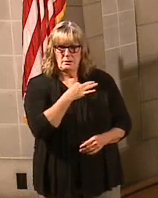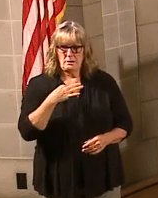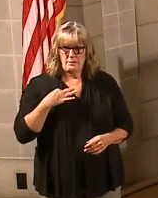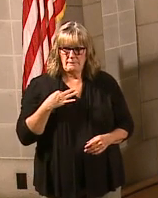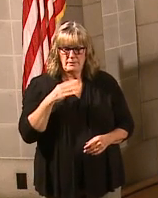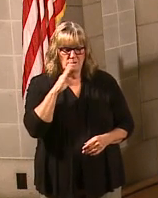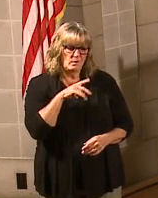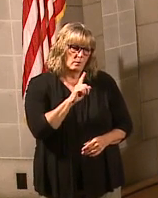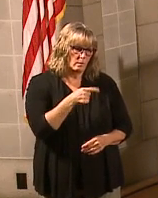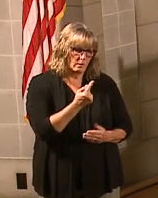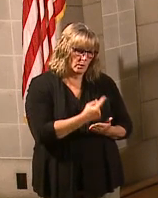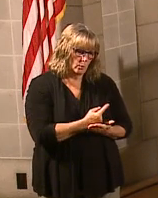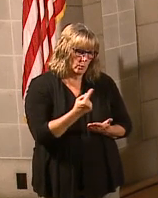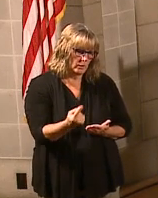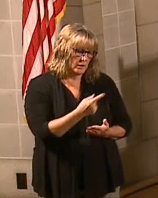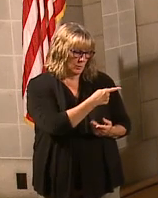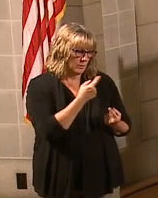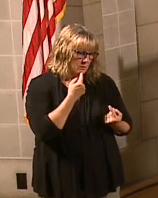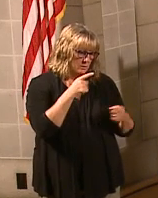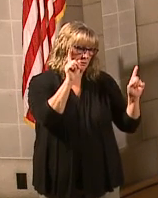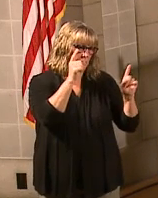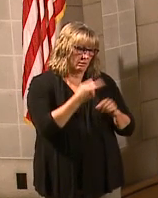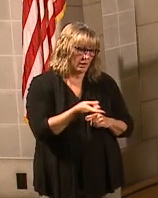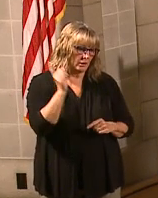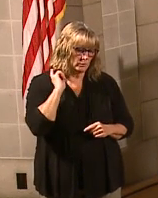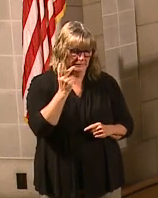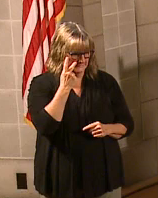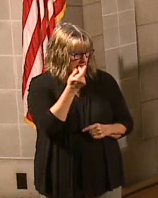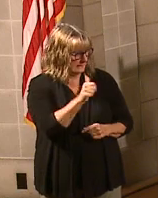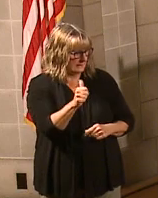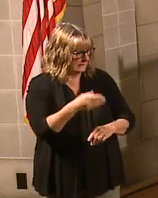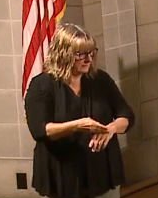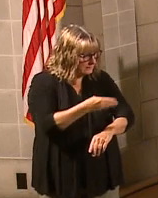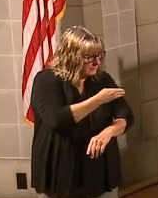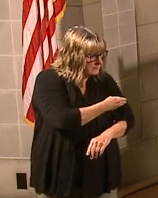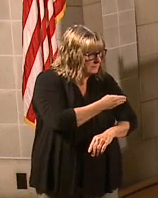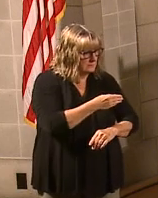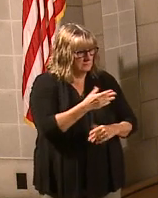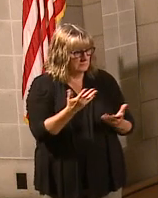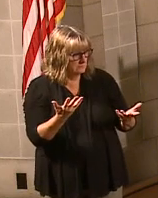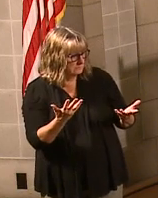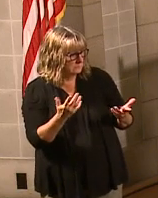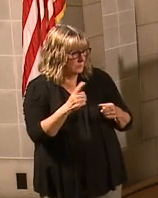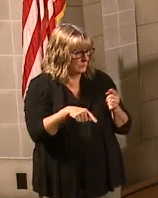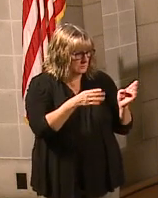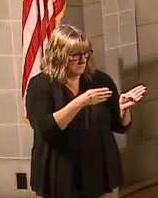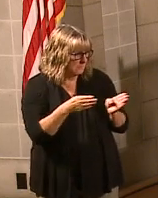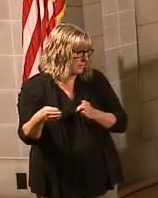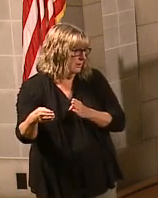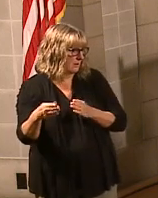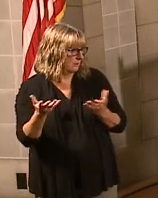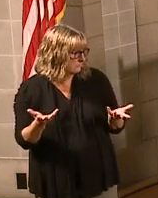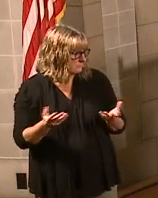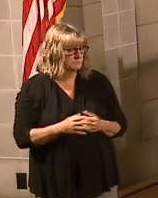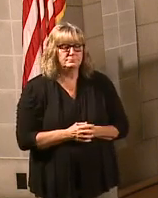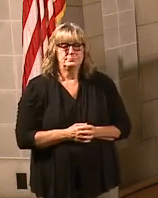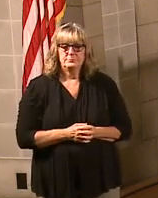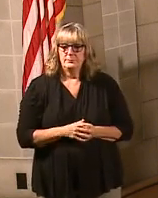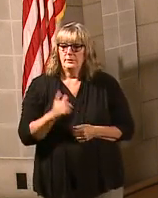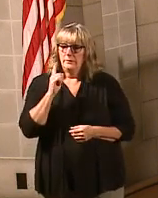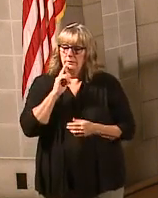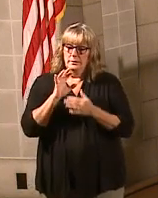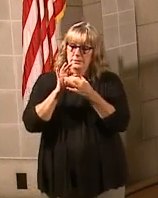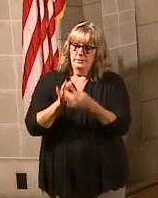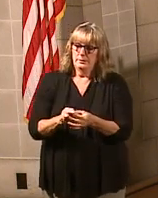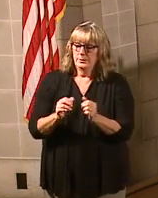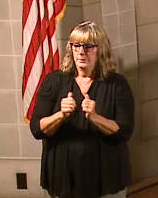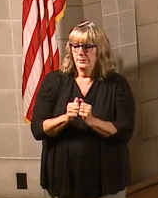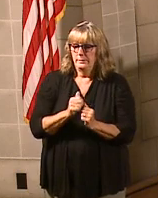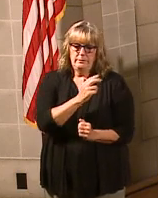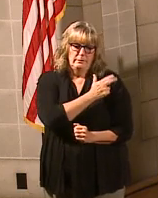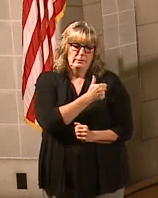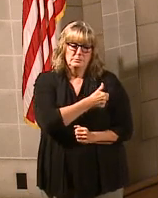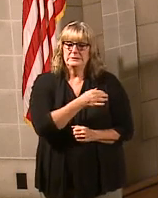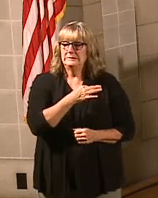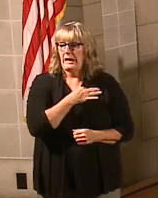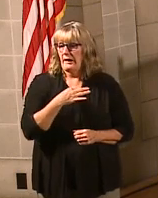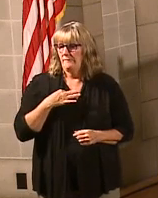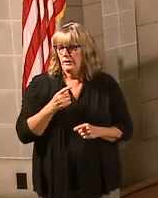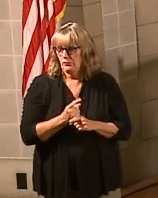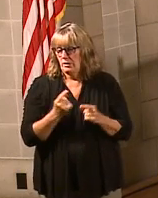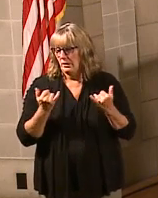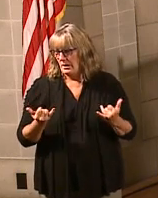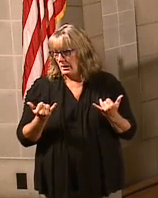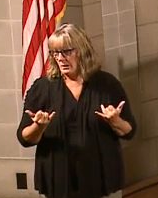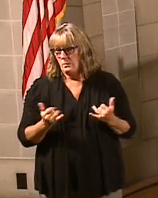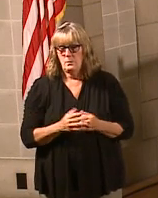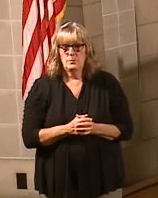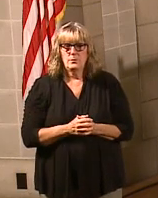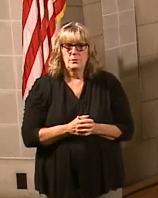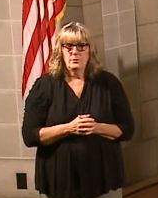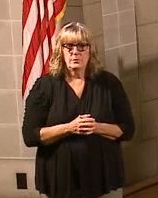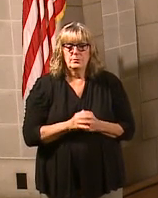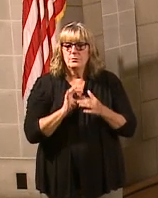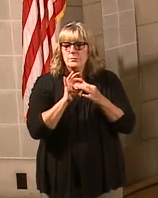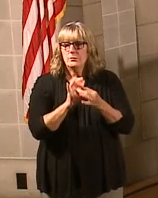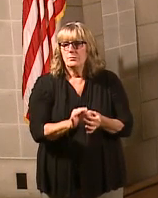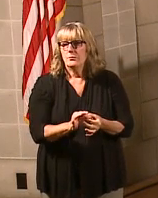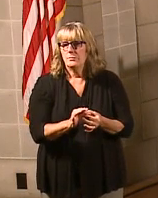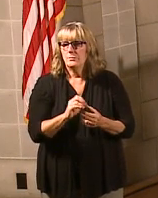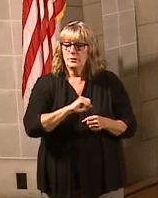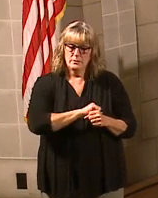APPROPRIATE.